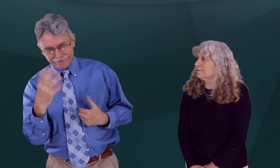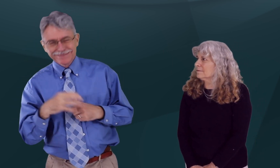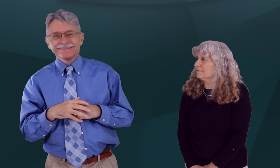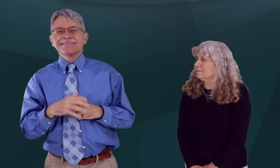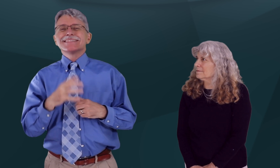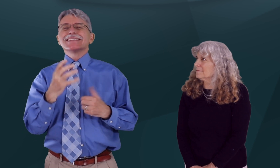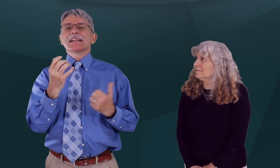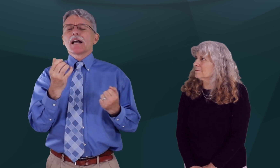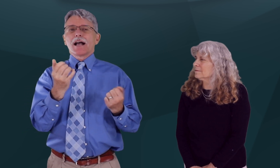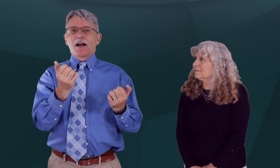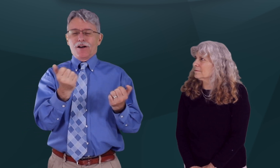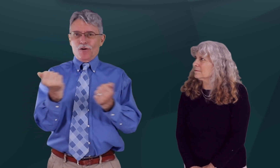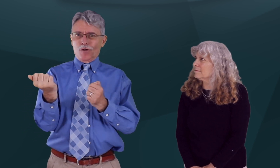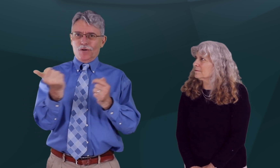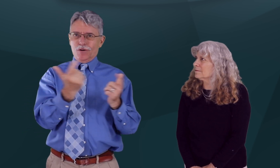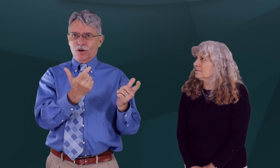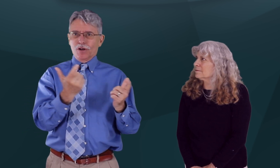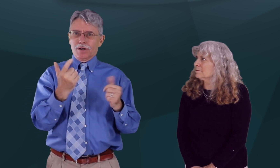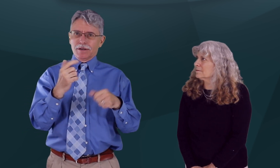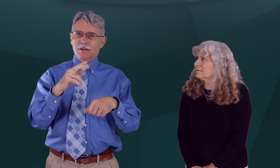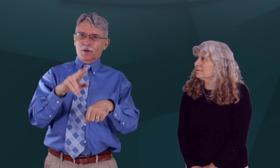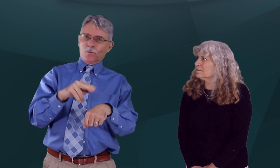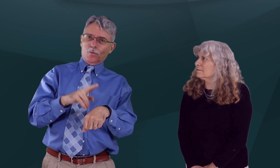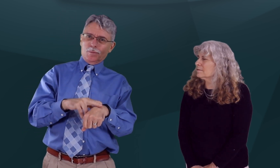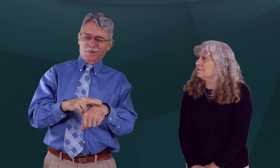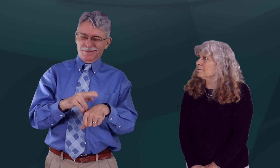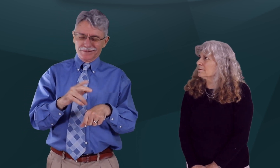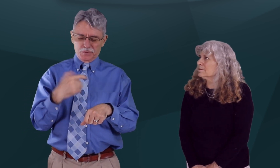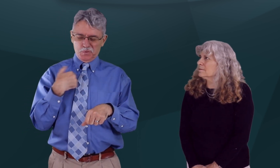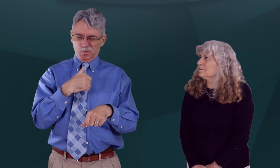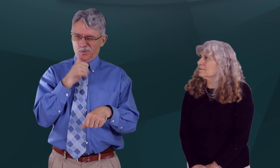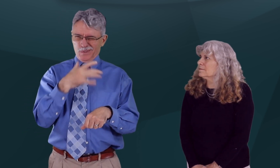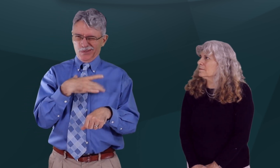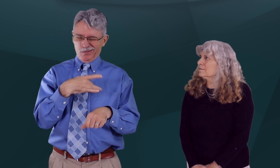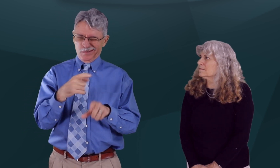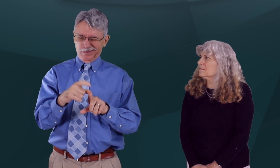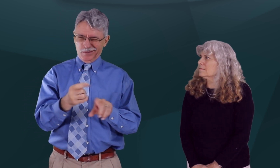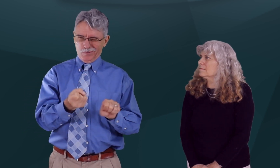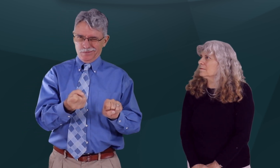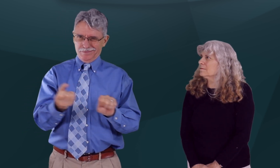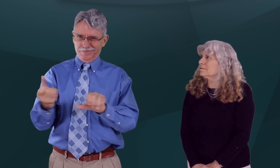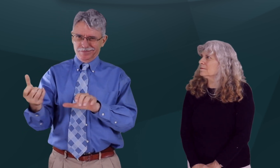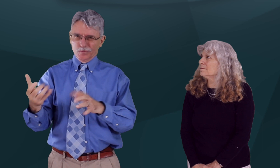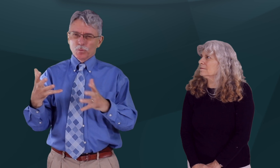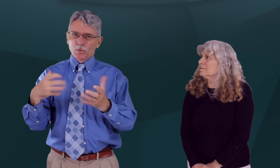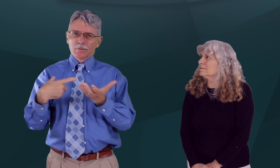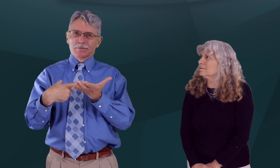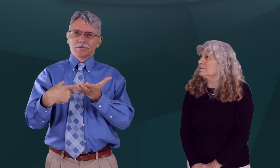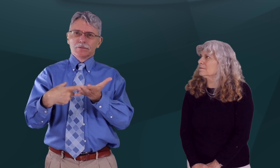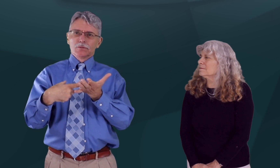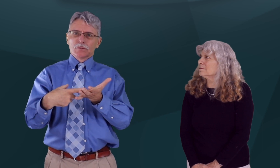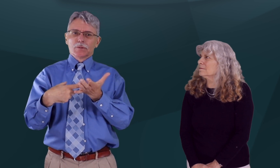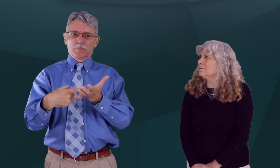we have six -- but however many you have, that's all normal. And so we don't like that word.